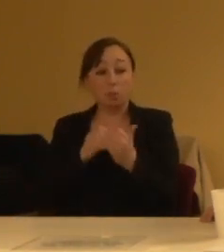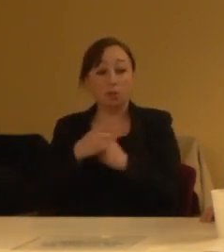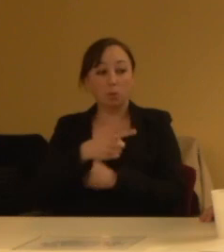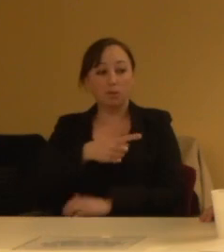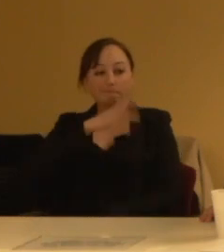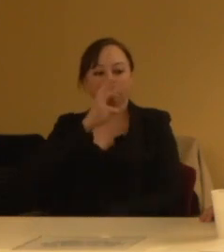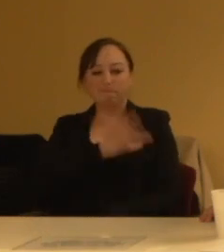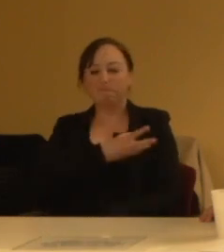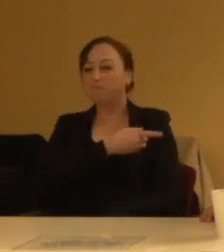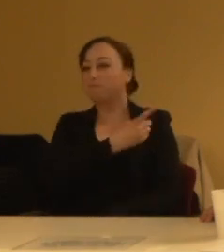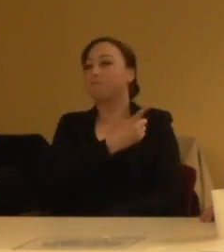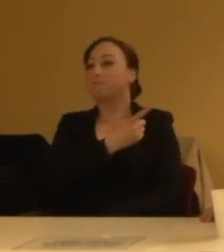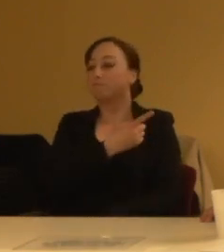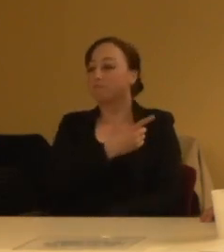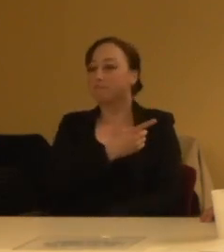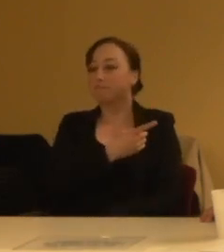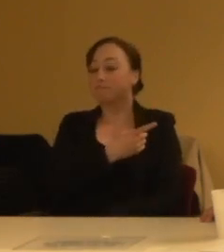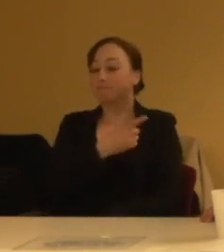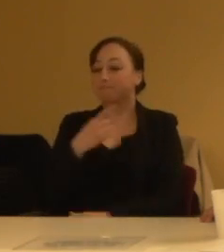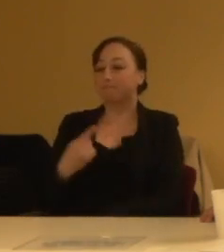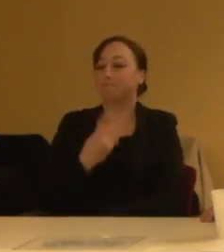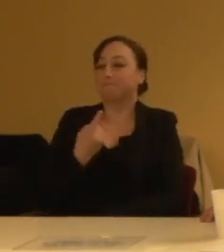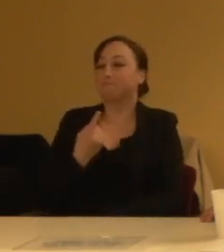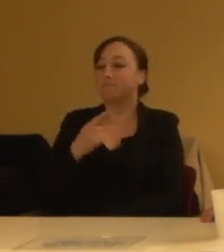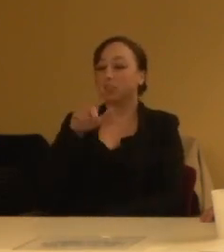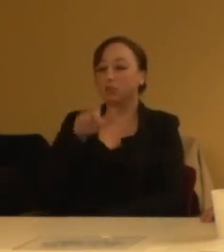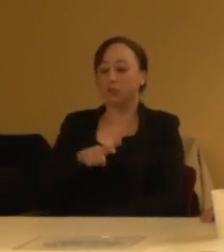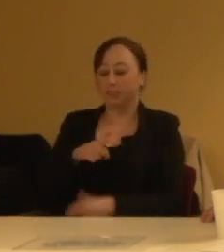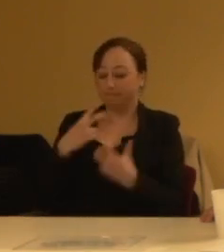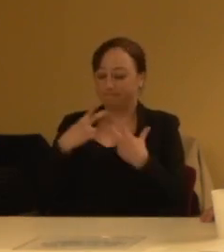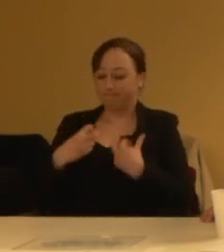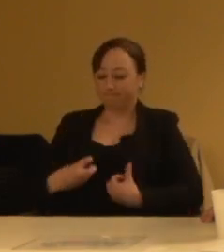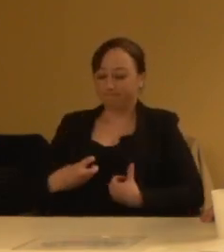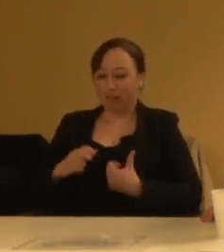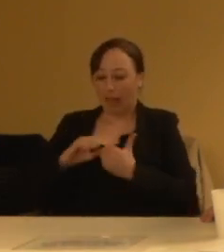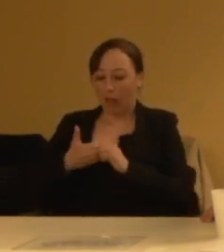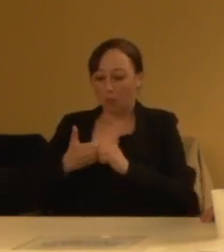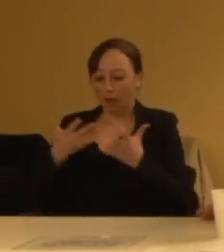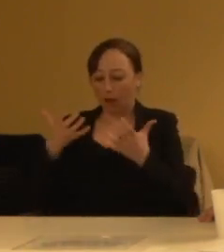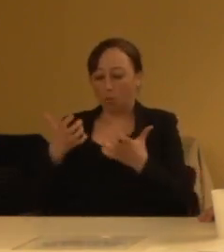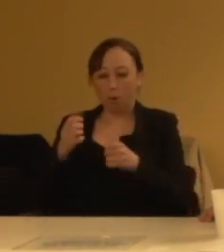there's a little lifestyle conversation you have to have with yourself, about how you wanna spend your years.